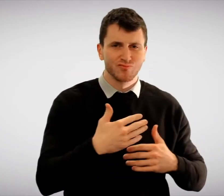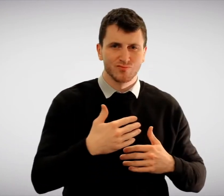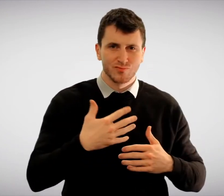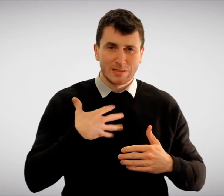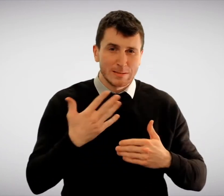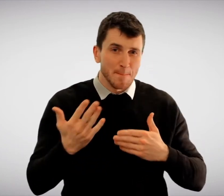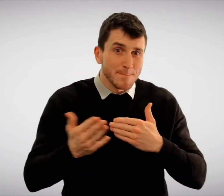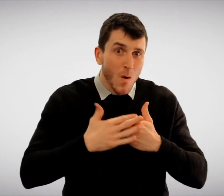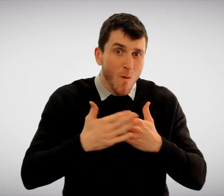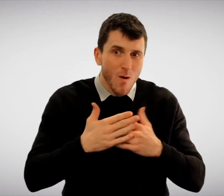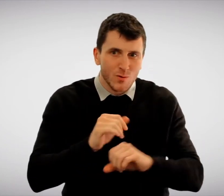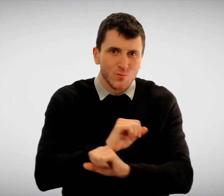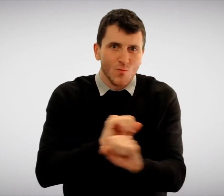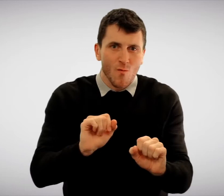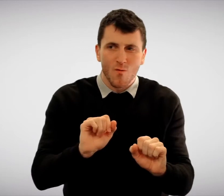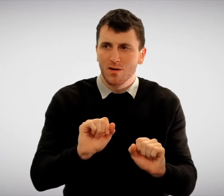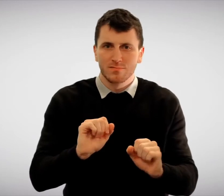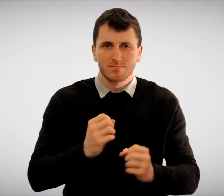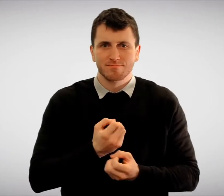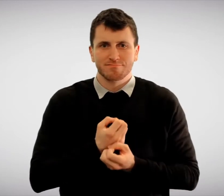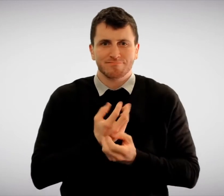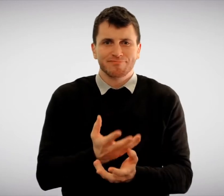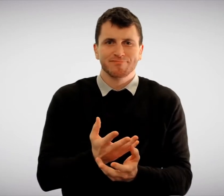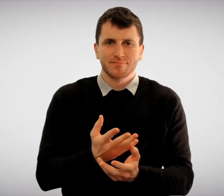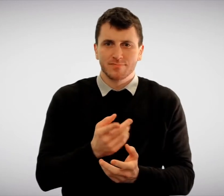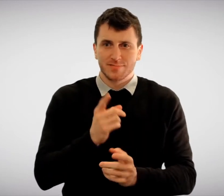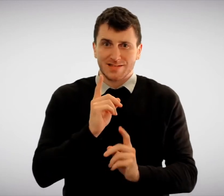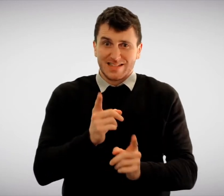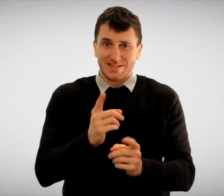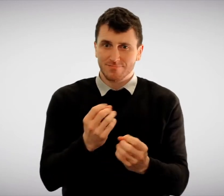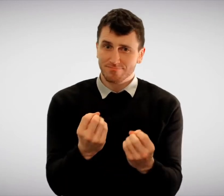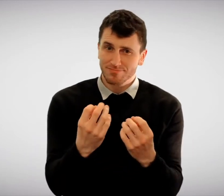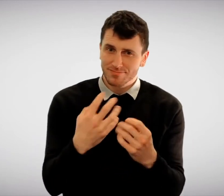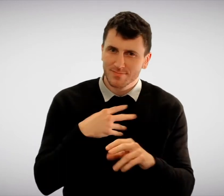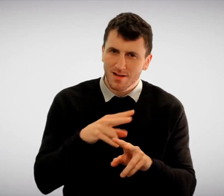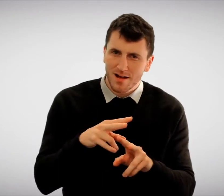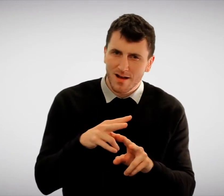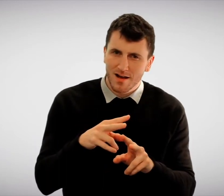Now we need more of your bright ideas and advice.